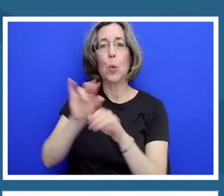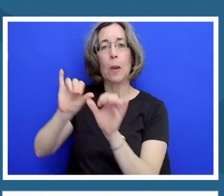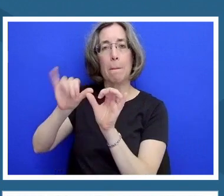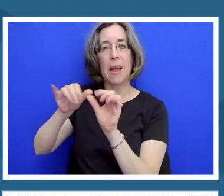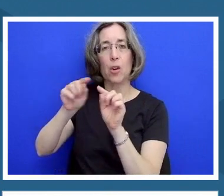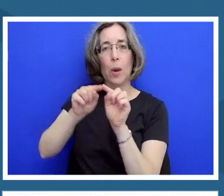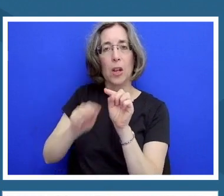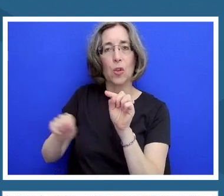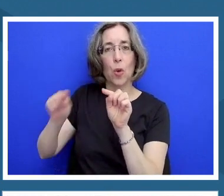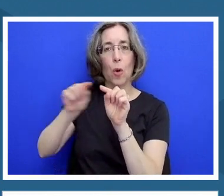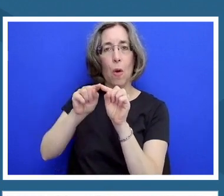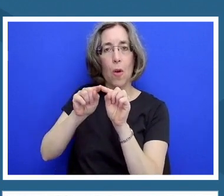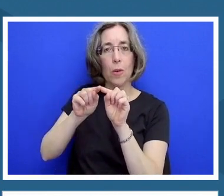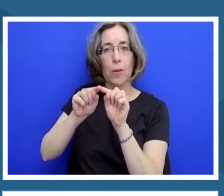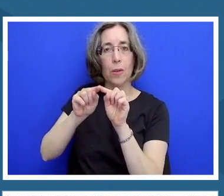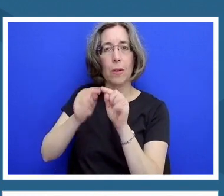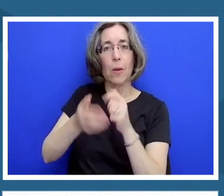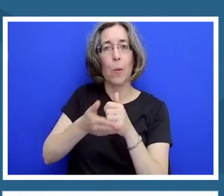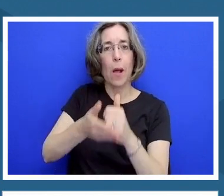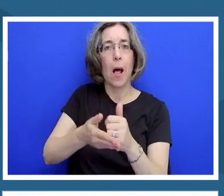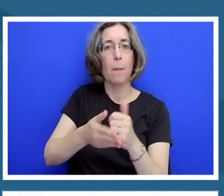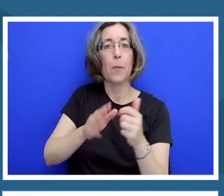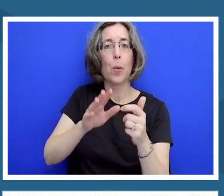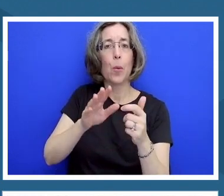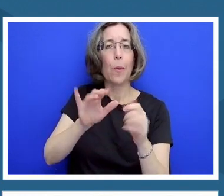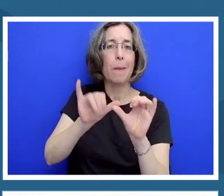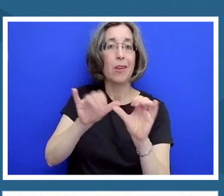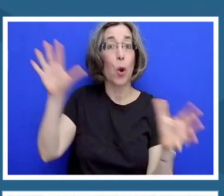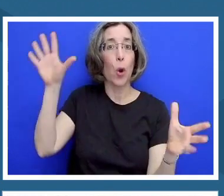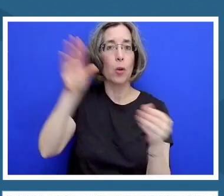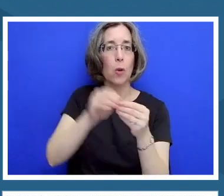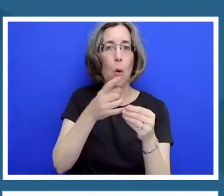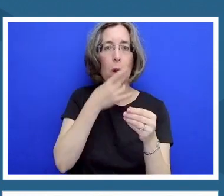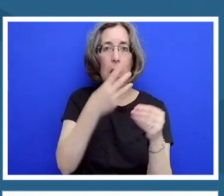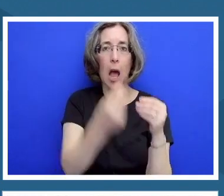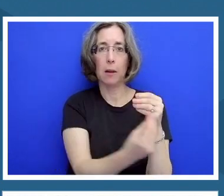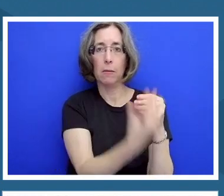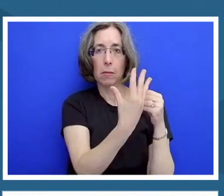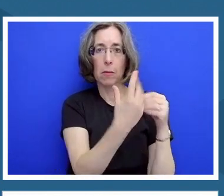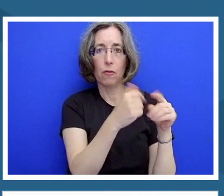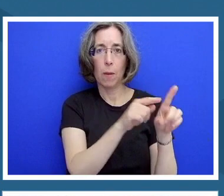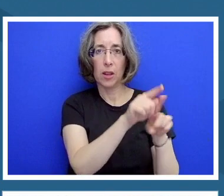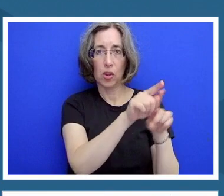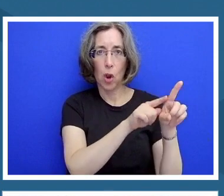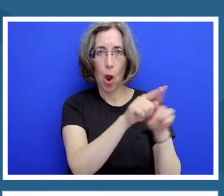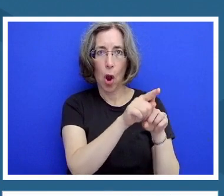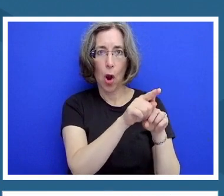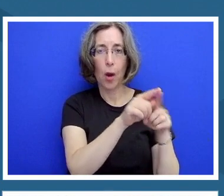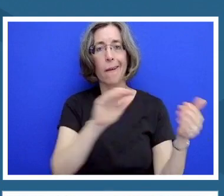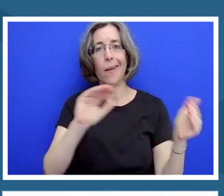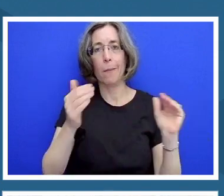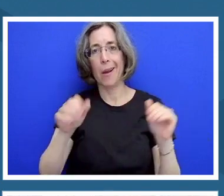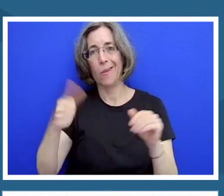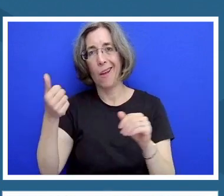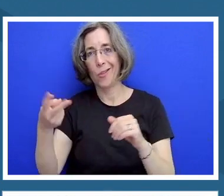total amount of light that the target star is emitting and that two comparison